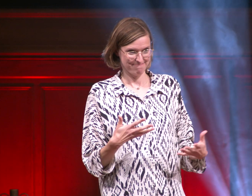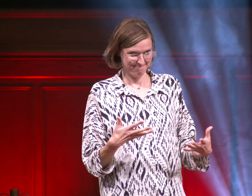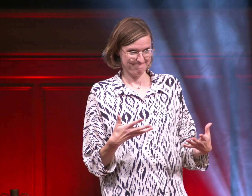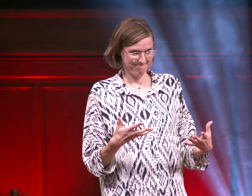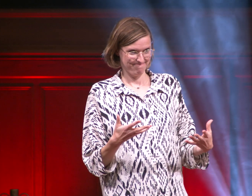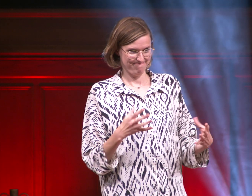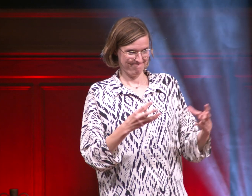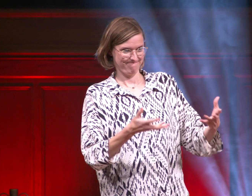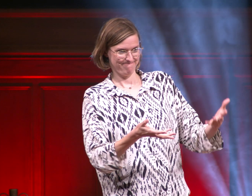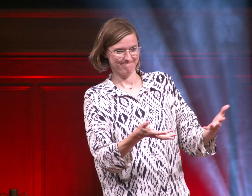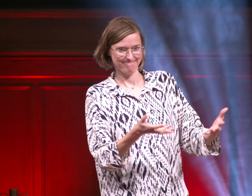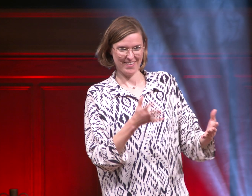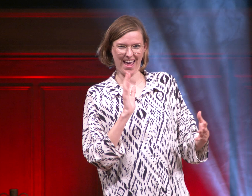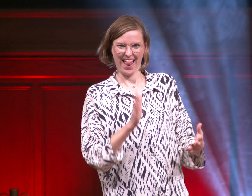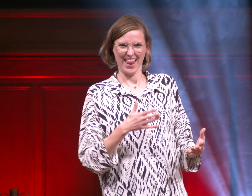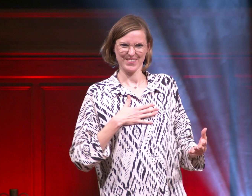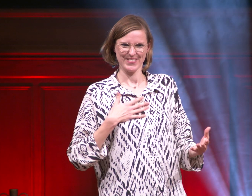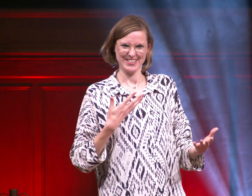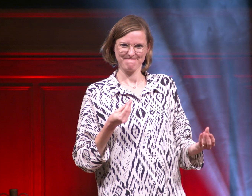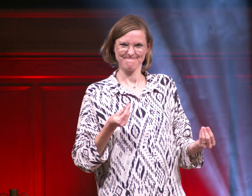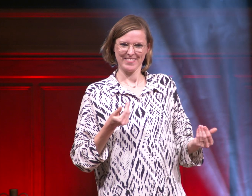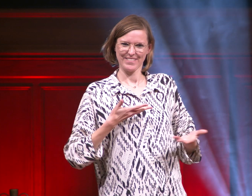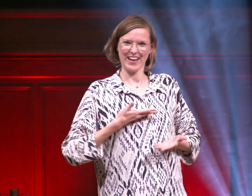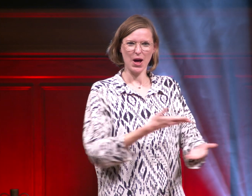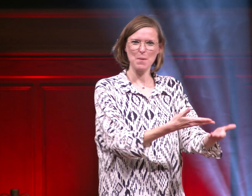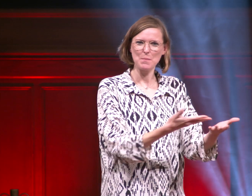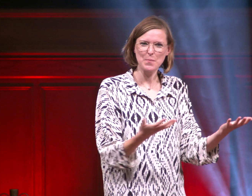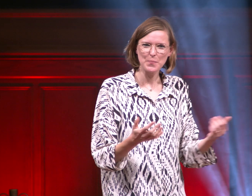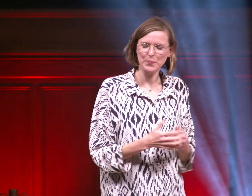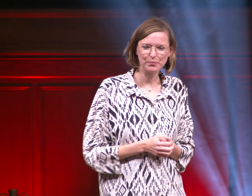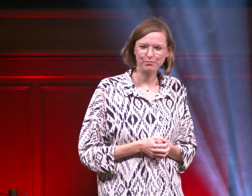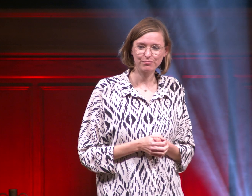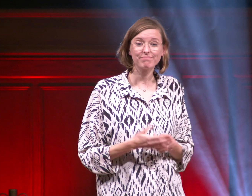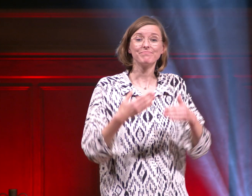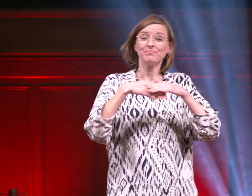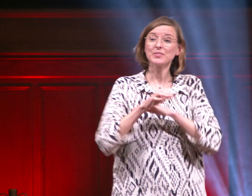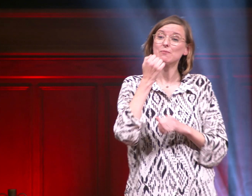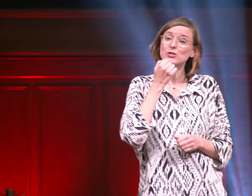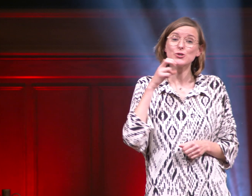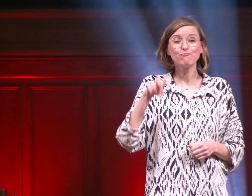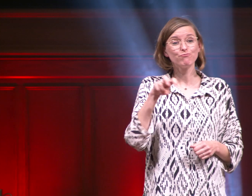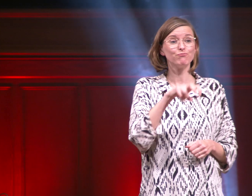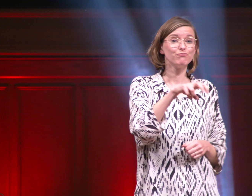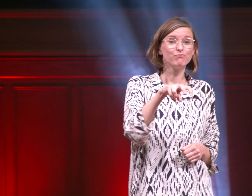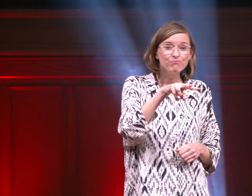The only thing you want to do is buy a ticket. That is already a very difficult situation which doesn't make you feel welcome.